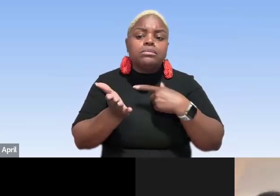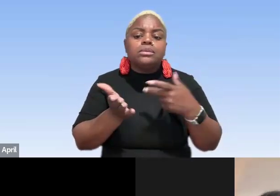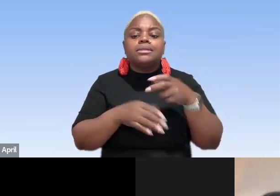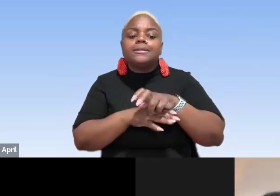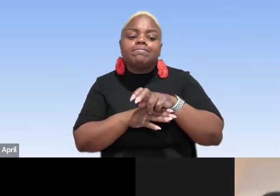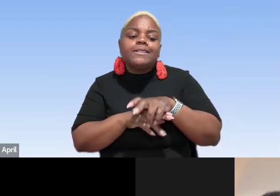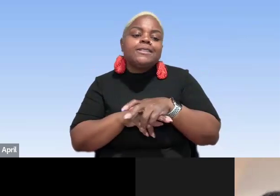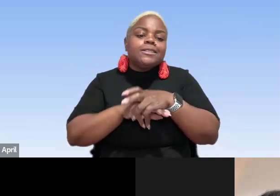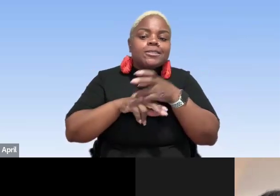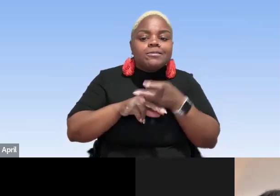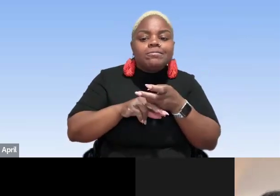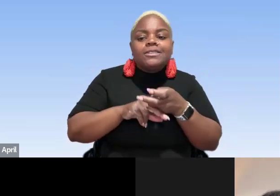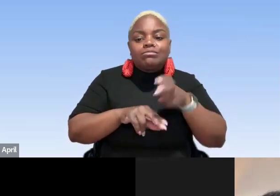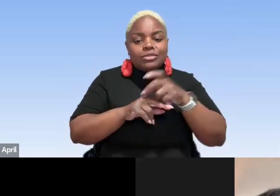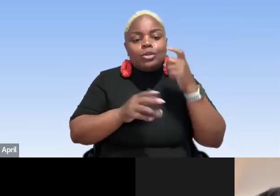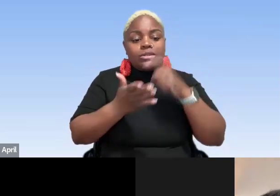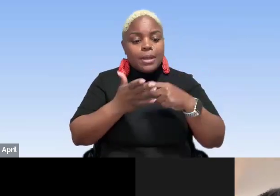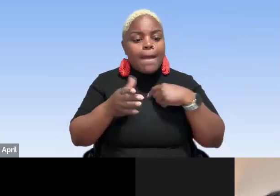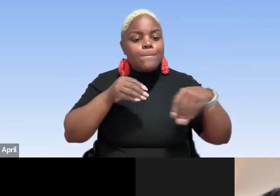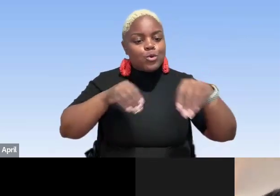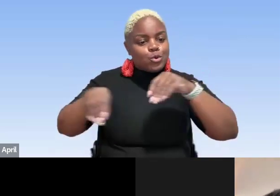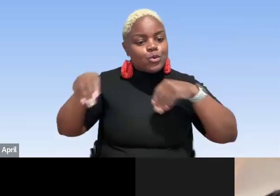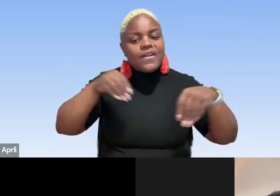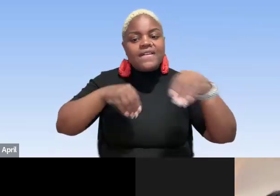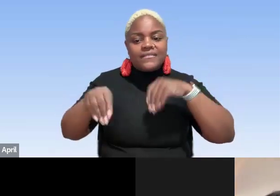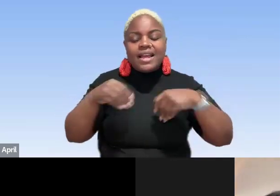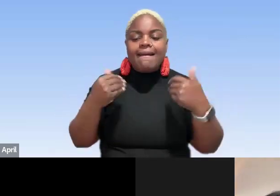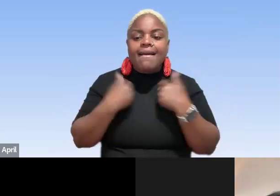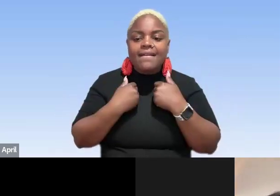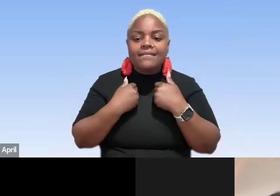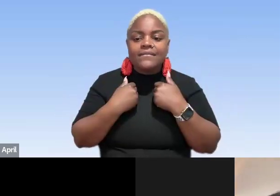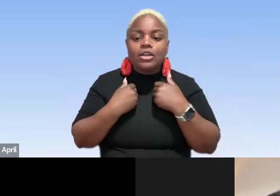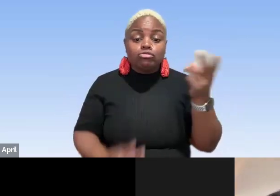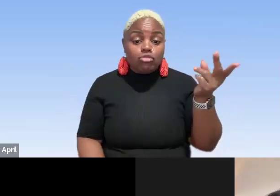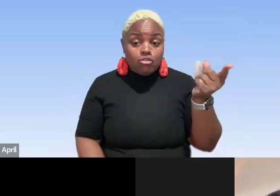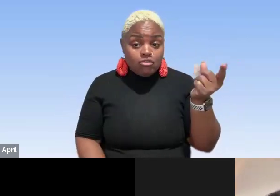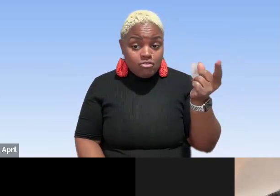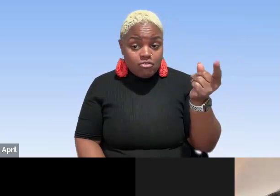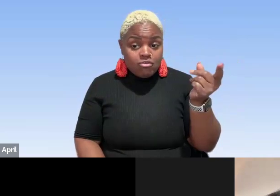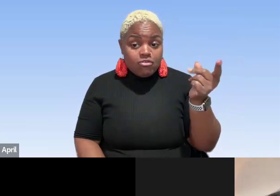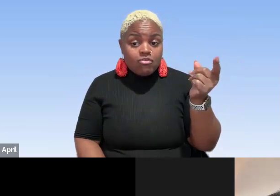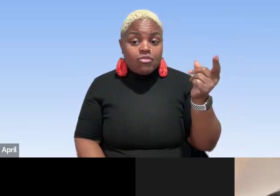And also I have a dog that occasionally bark in an obnoxious manner. Yeah.